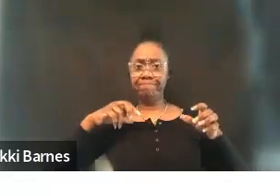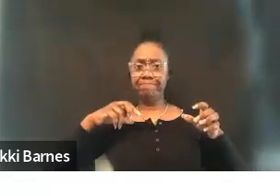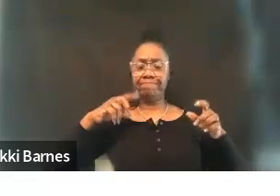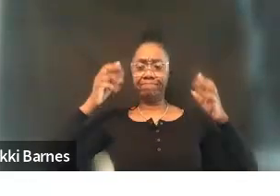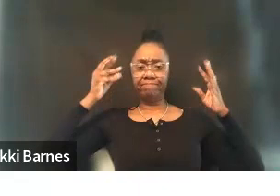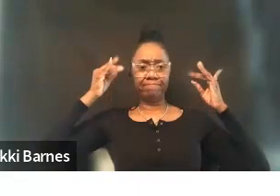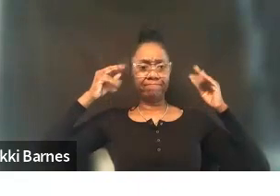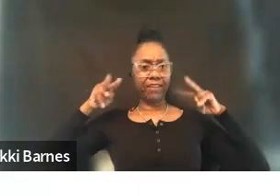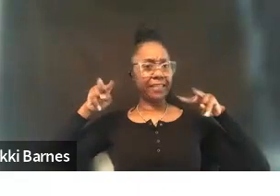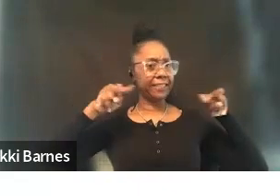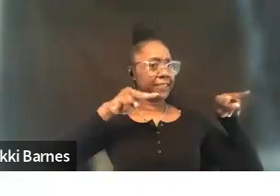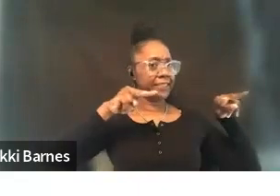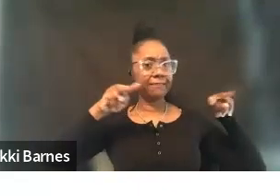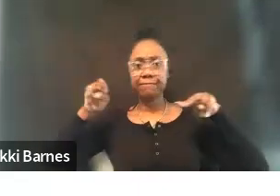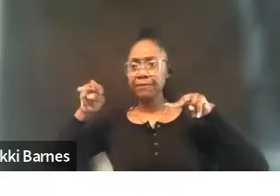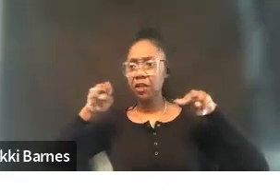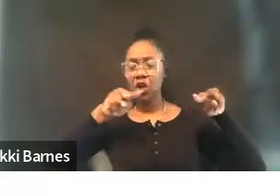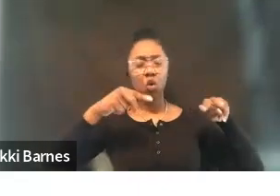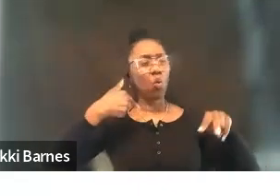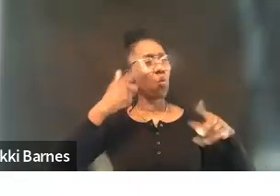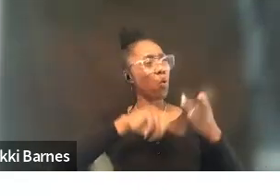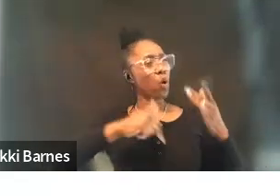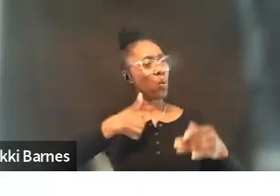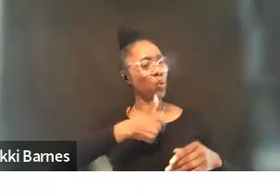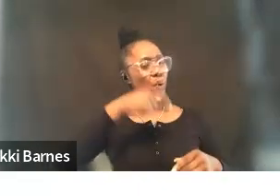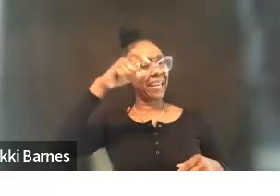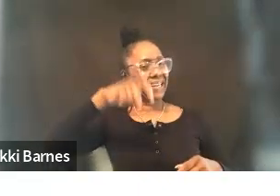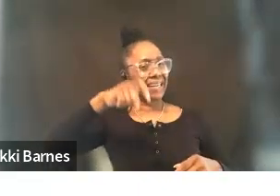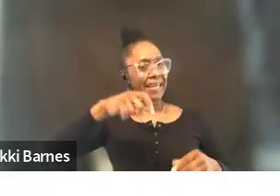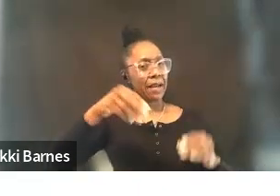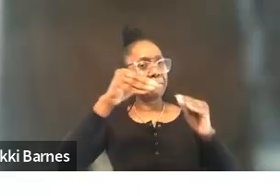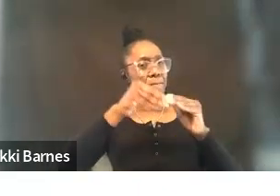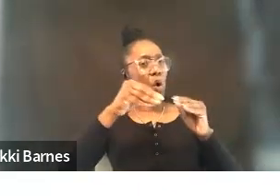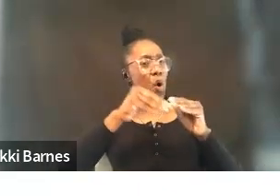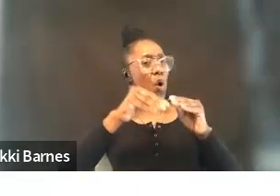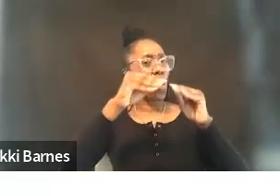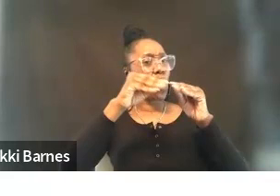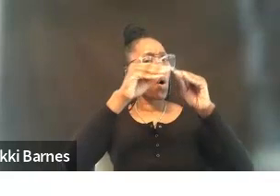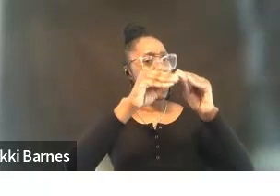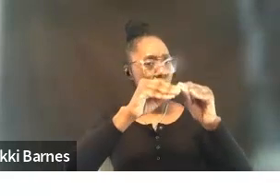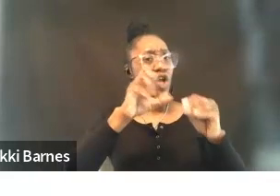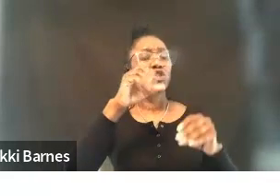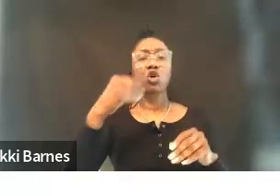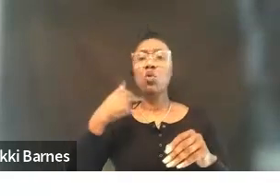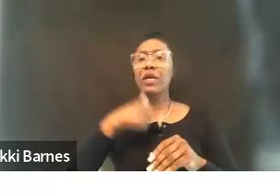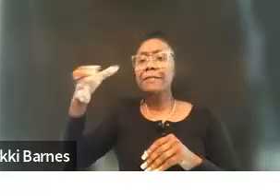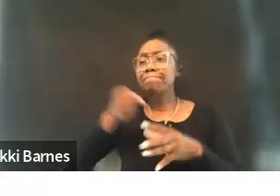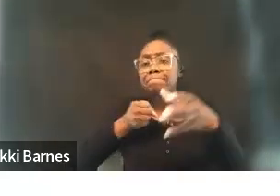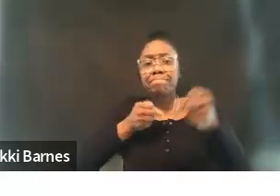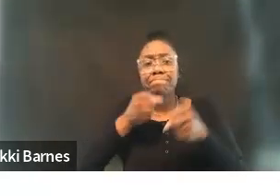So we brought in a lot more stakeholders. So we work with individuals and families who receive services. We work with advocacy agencies.